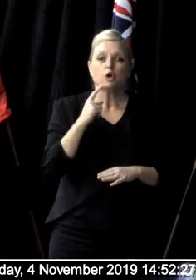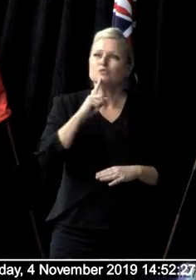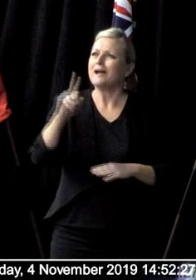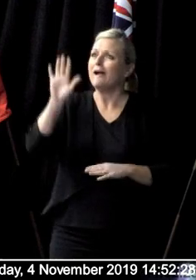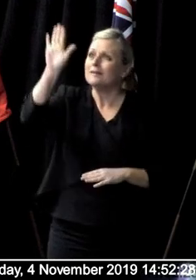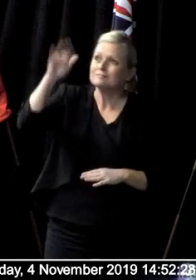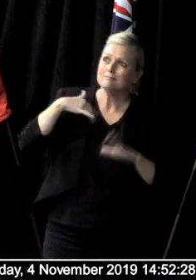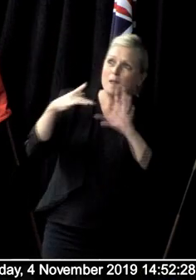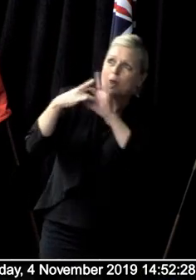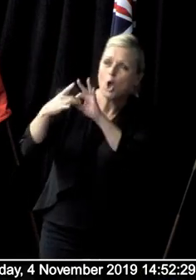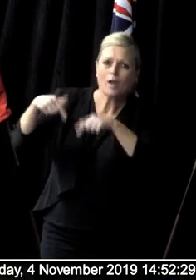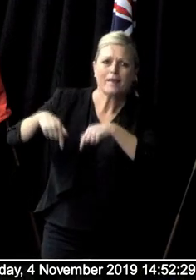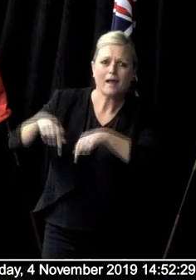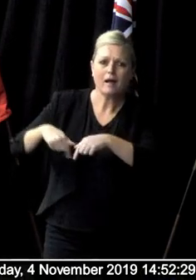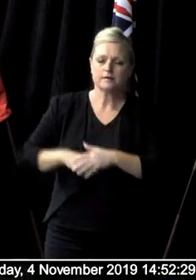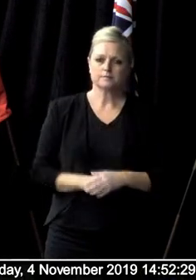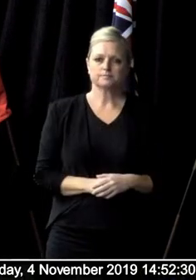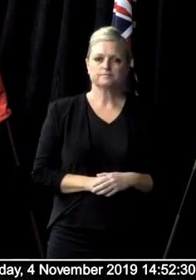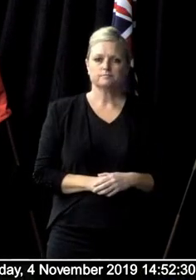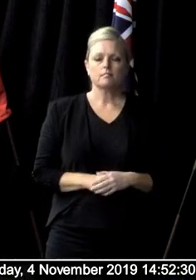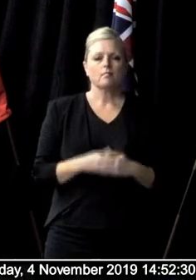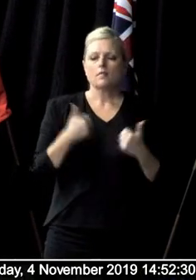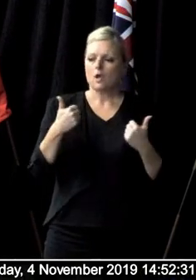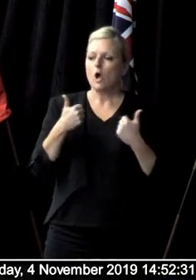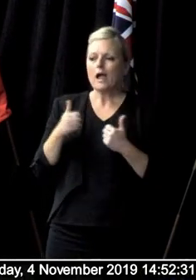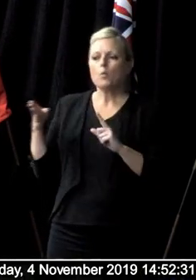I will come back to you, Dr Bridle, before we finish to see if there’s anything